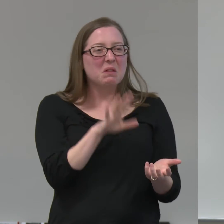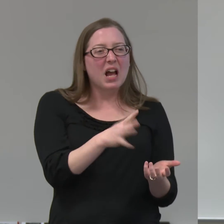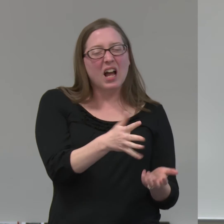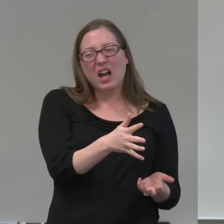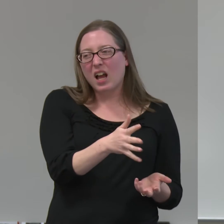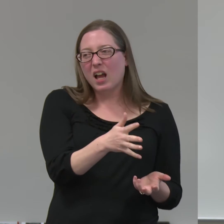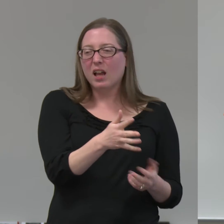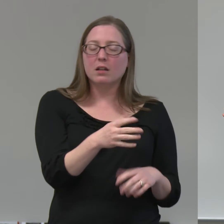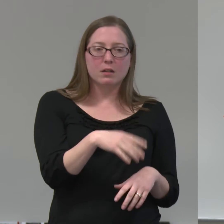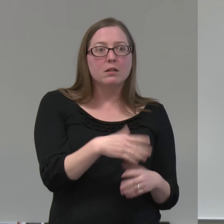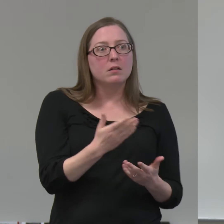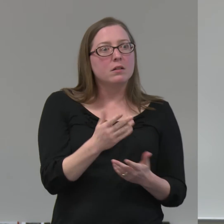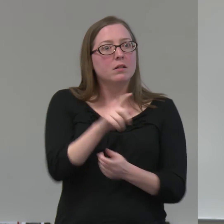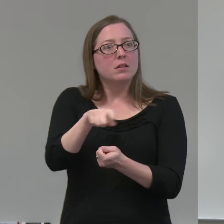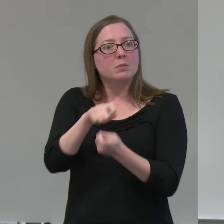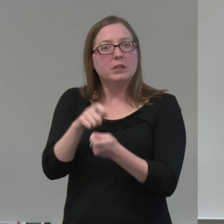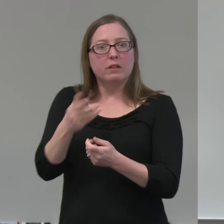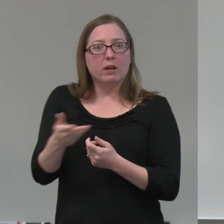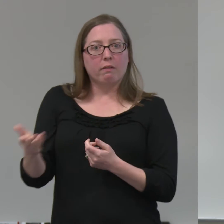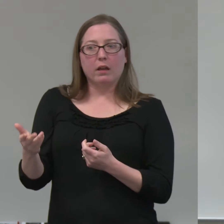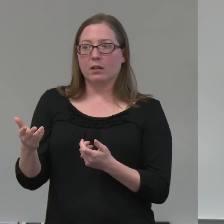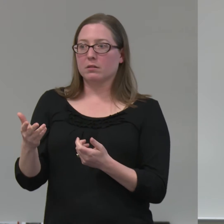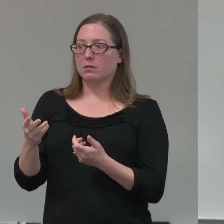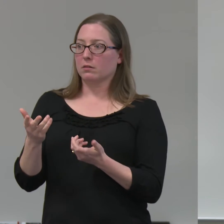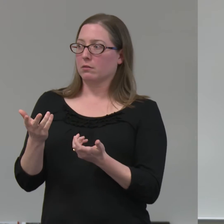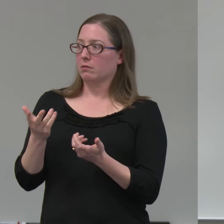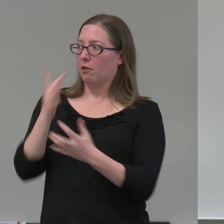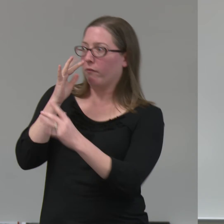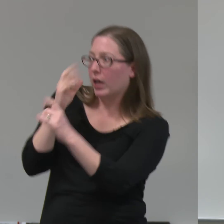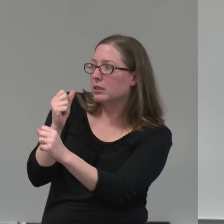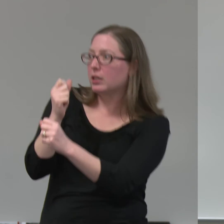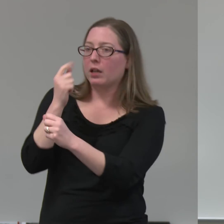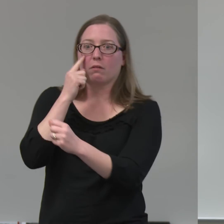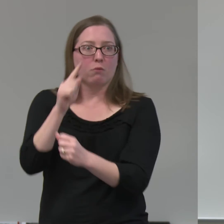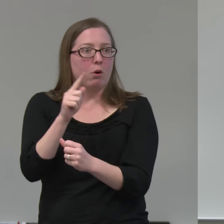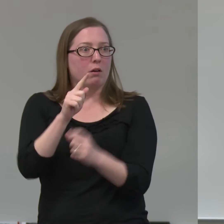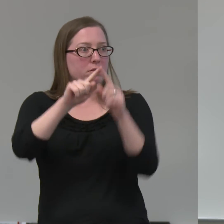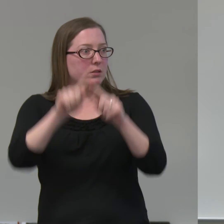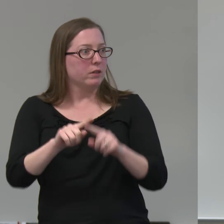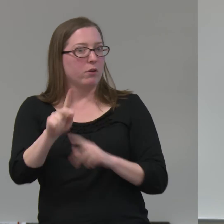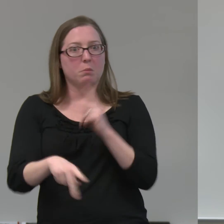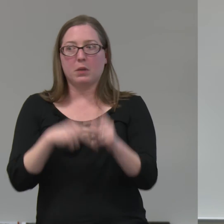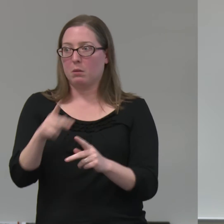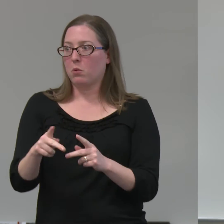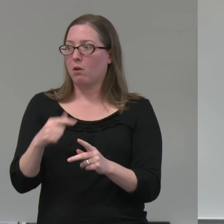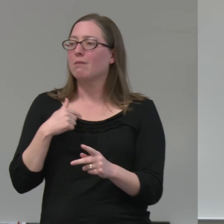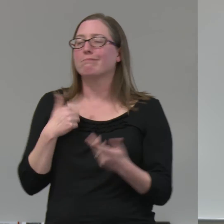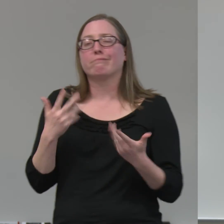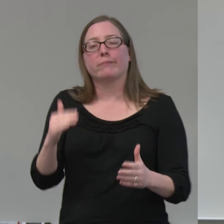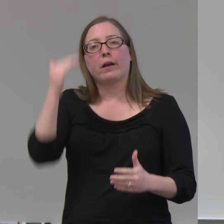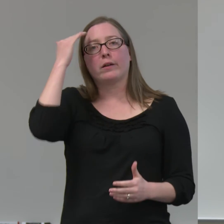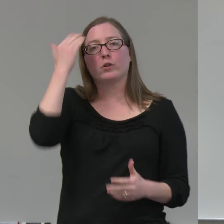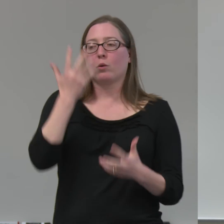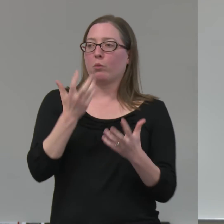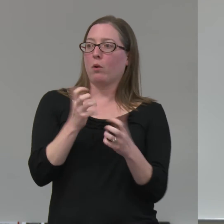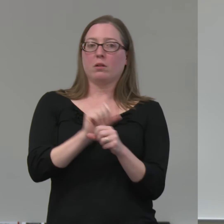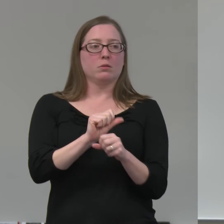I think certain things appeal to certain people. I always knew I wanted to work with cells. Molecular biology is incredibly interesting